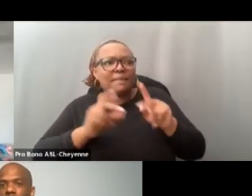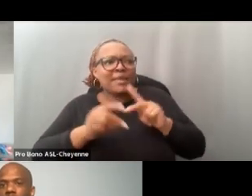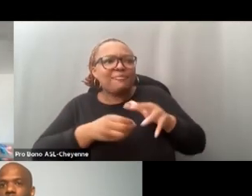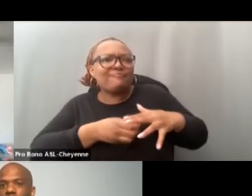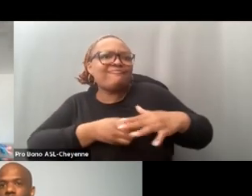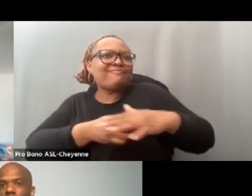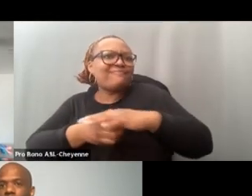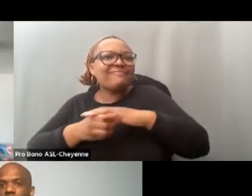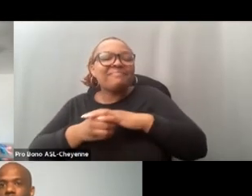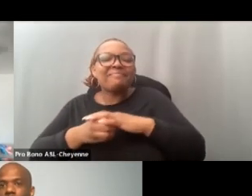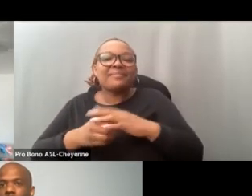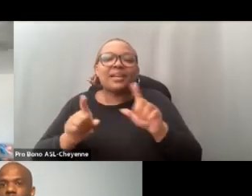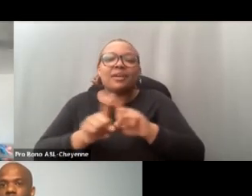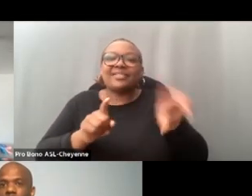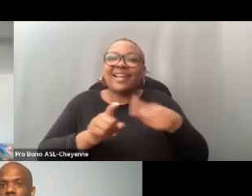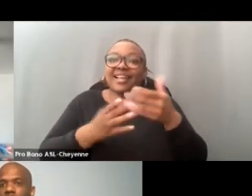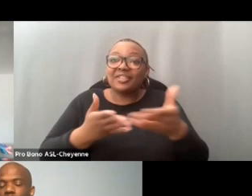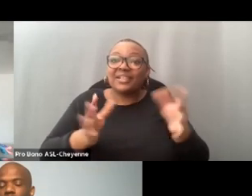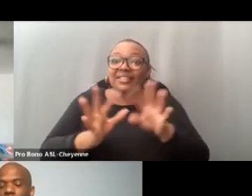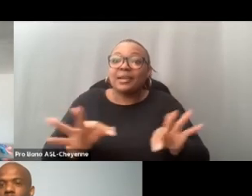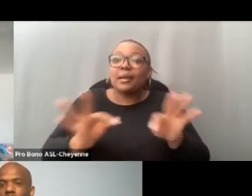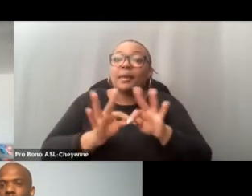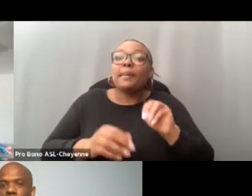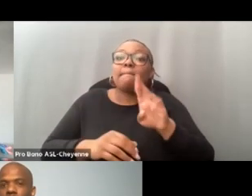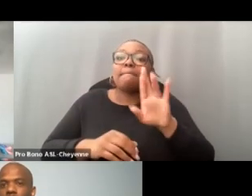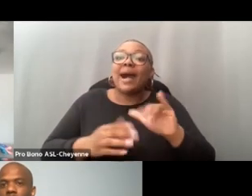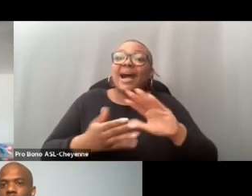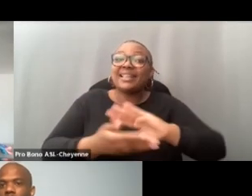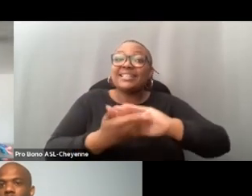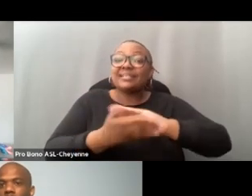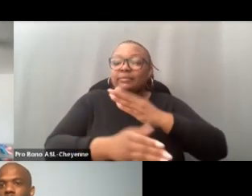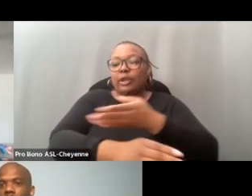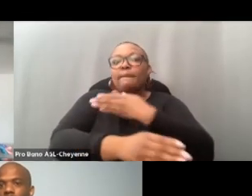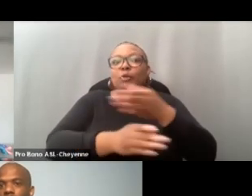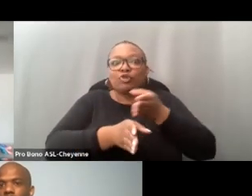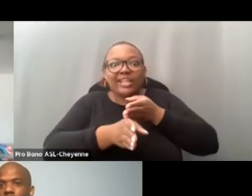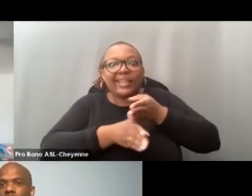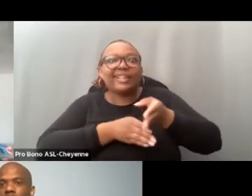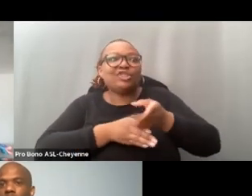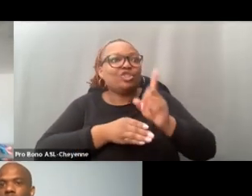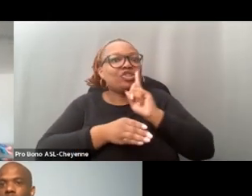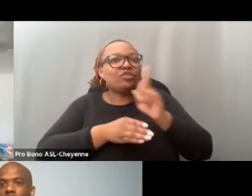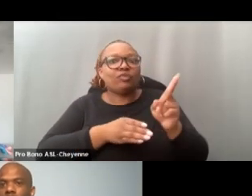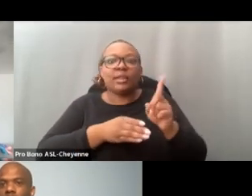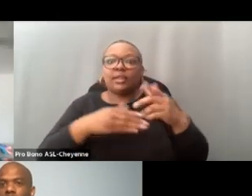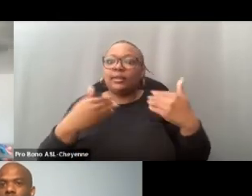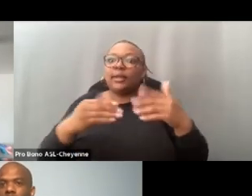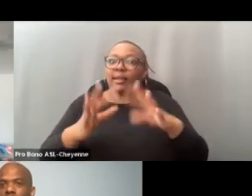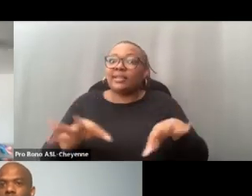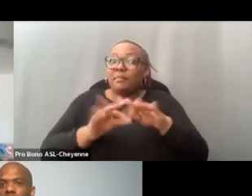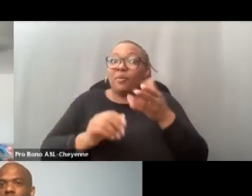And the other thing that's important in Mali is the music industry is really important there.